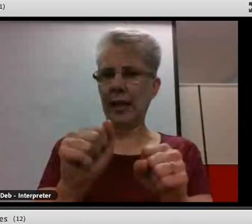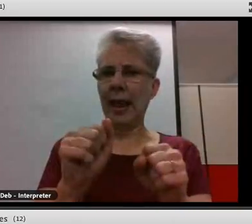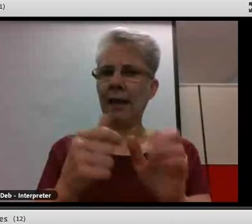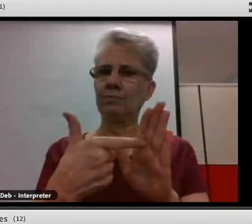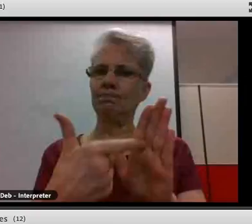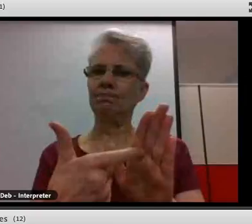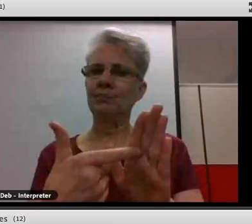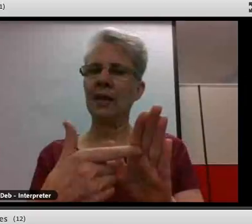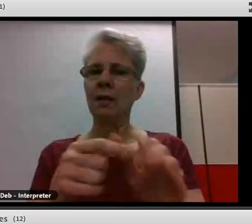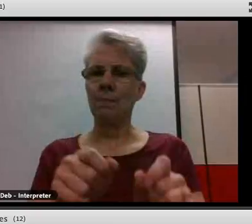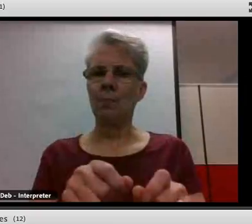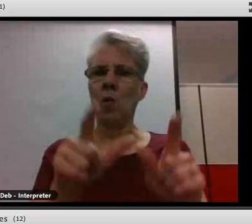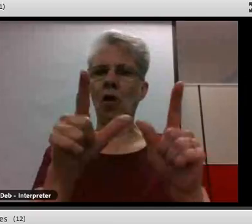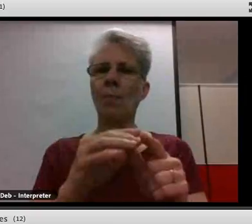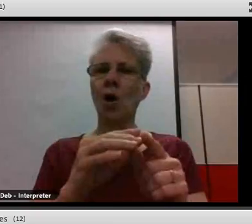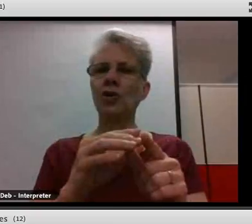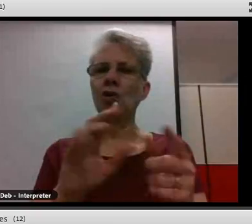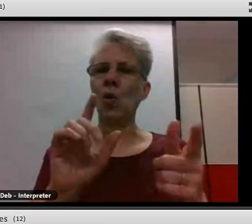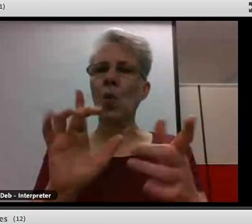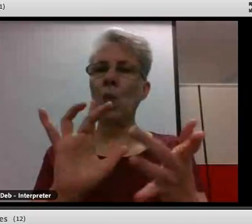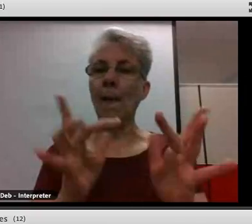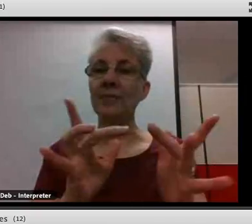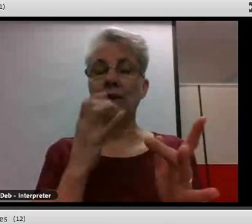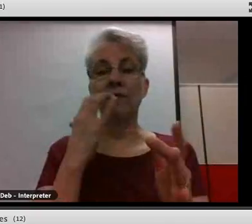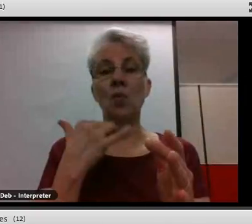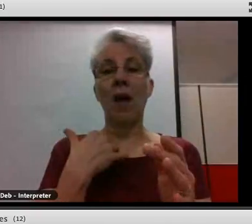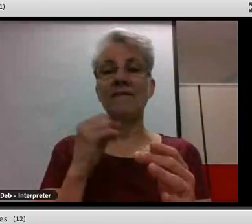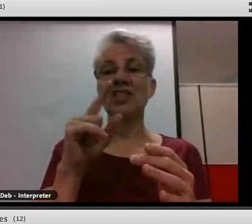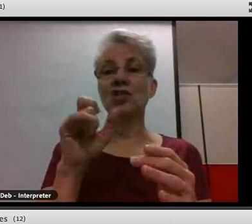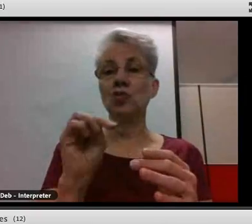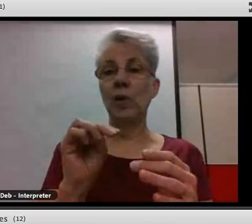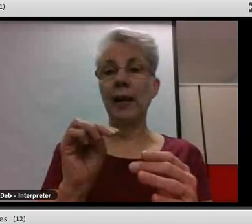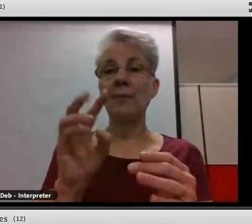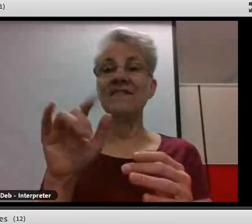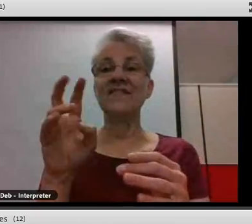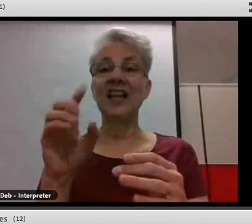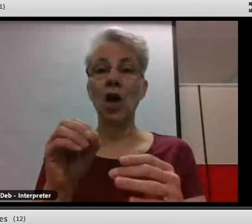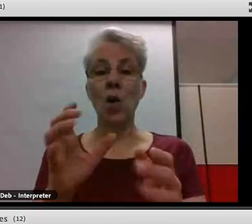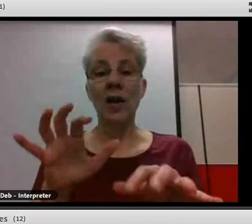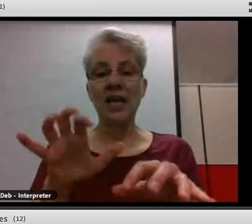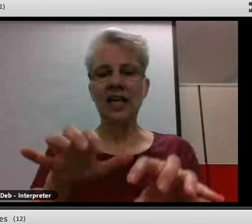For instance, if you have, say, a little elevator that's at your front door,